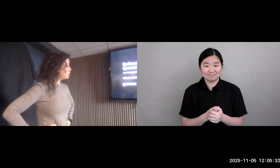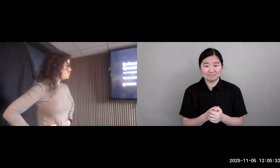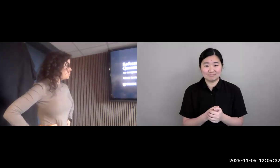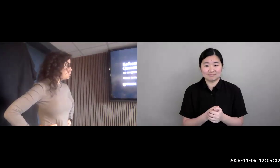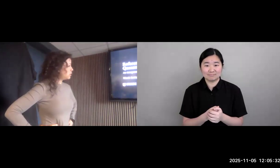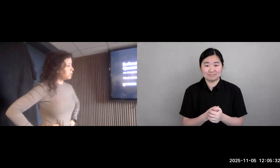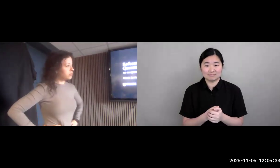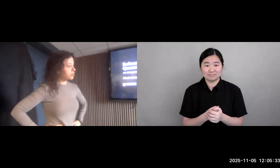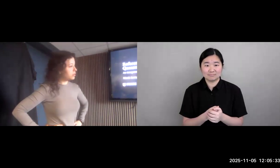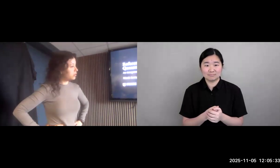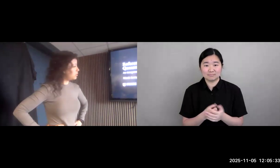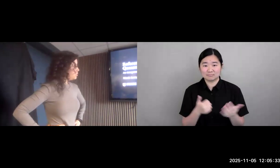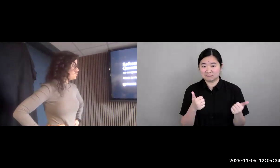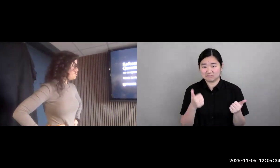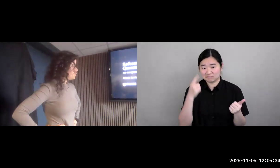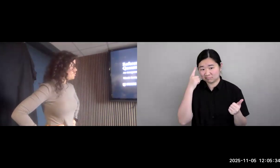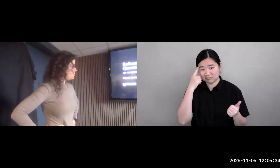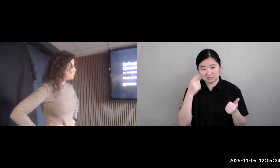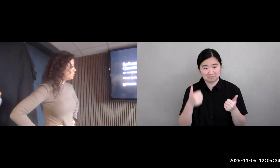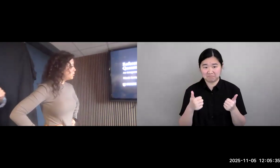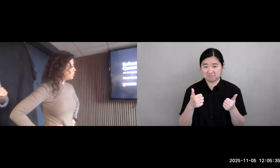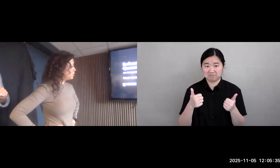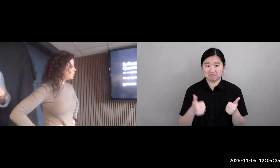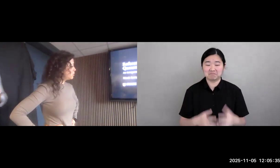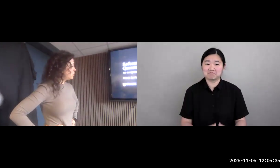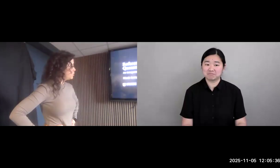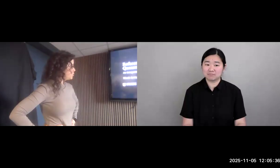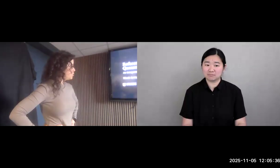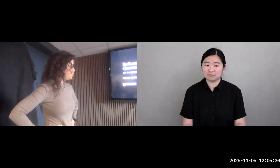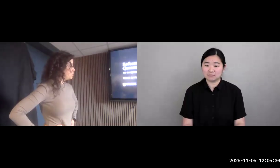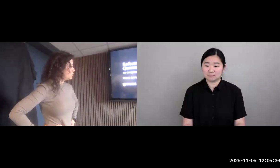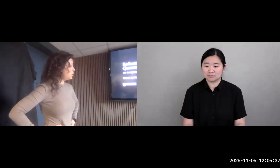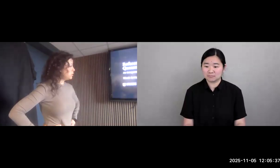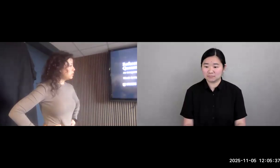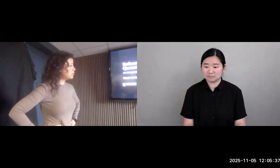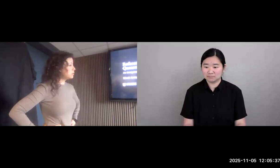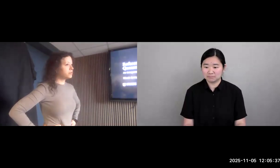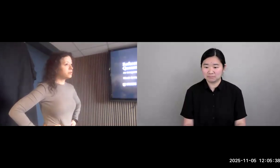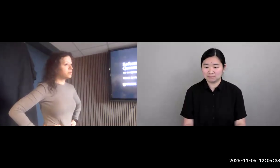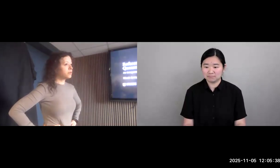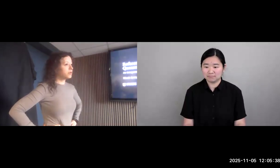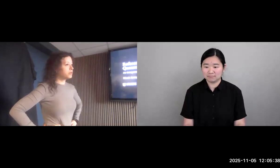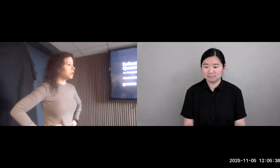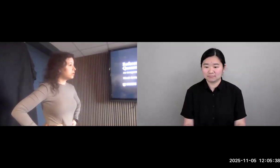I have it next?